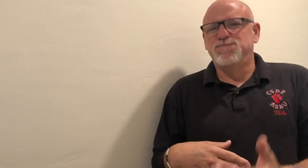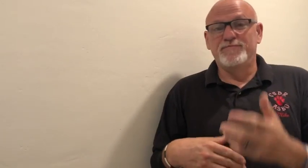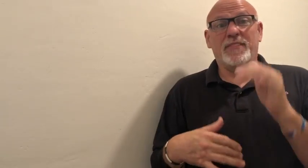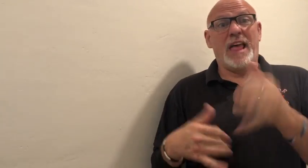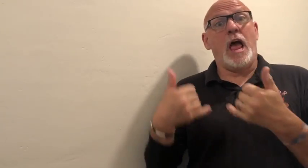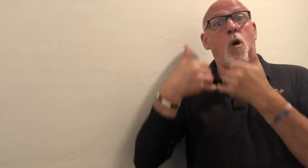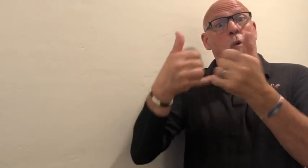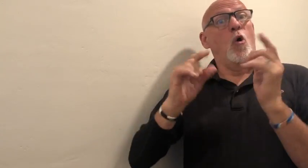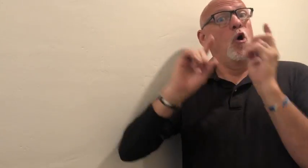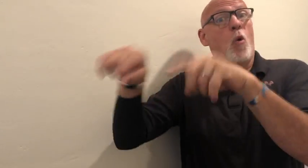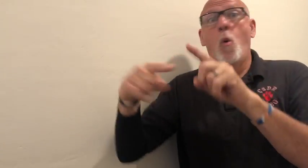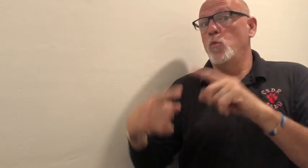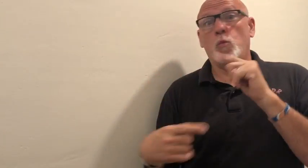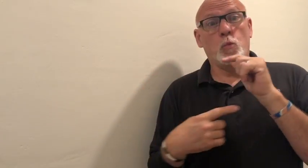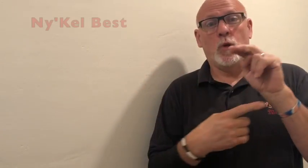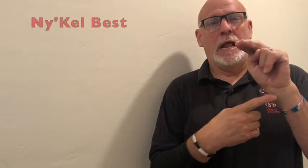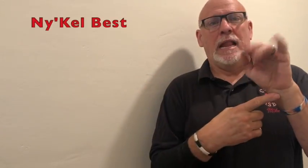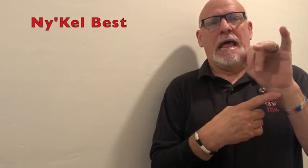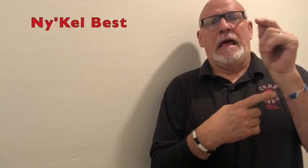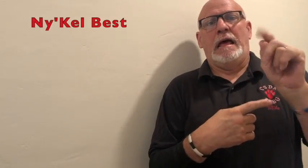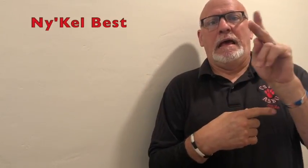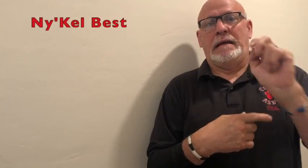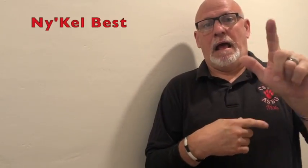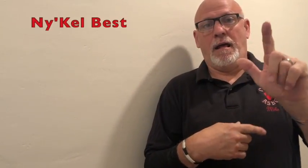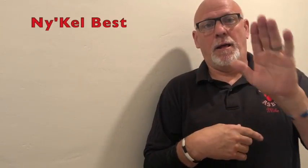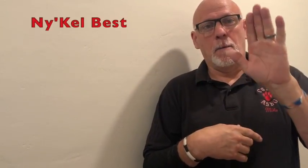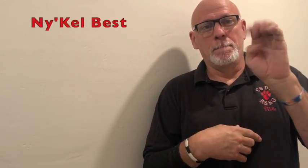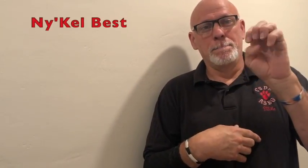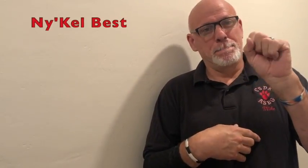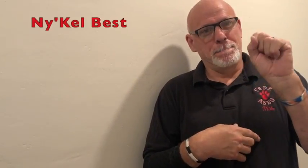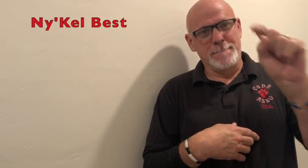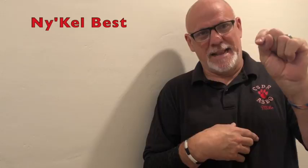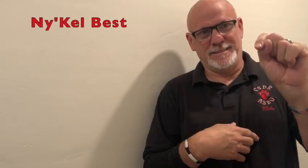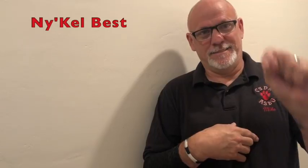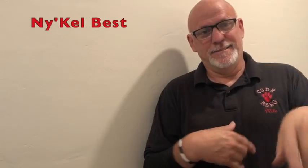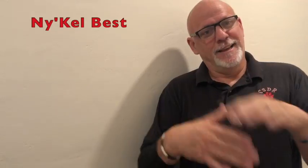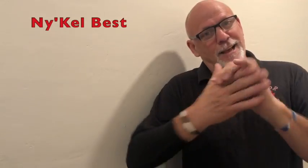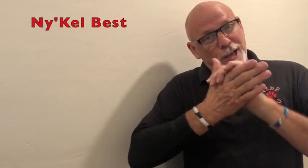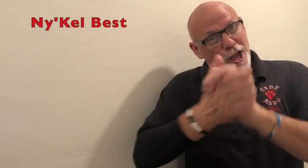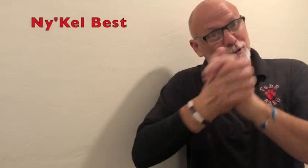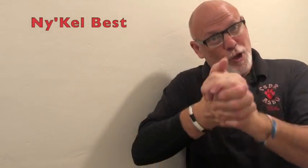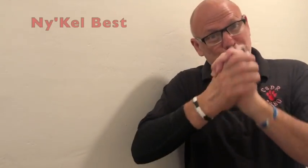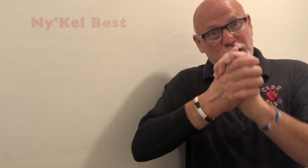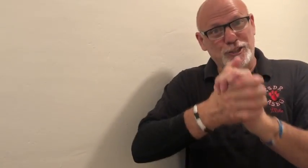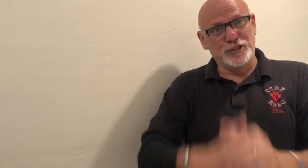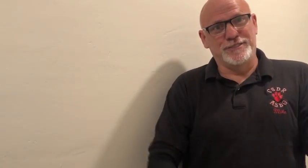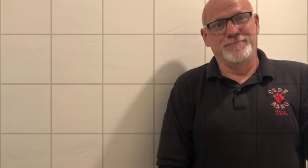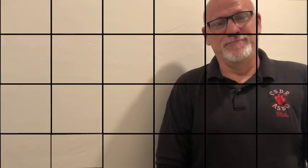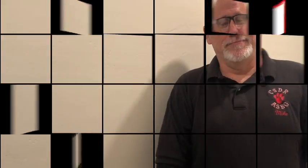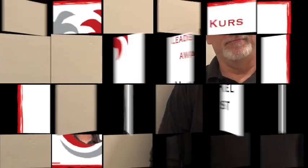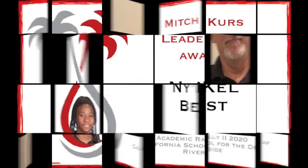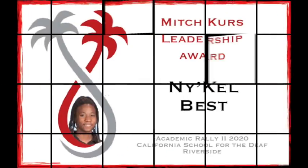has given their heart and soul in this student is Nikal Best Congratulations.